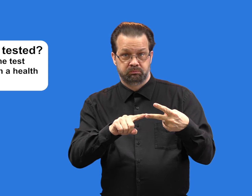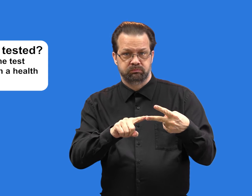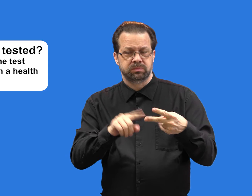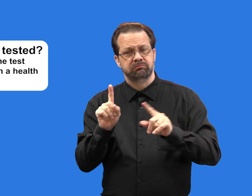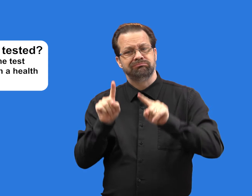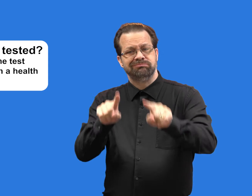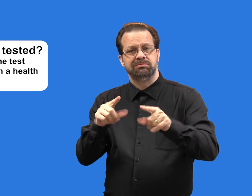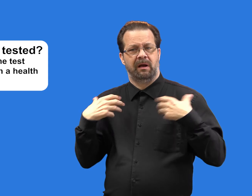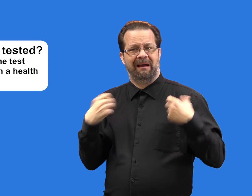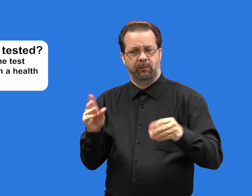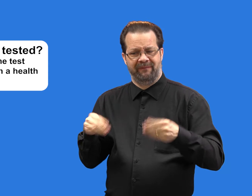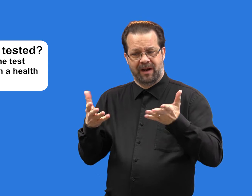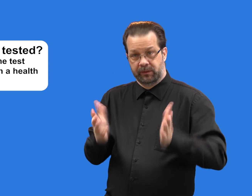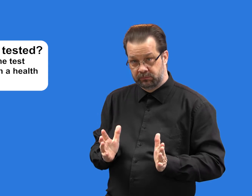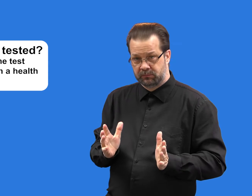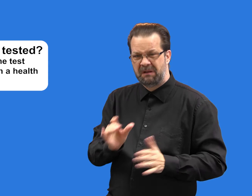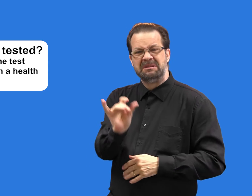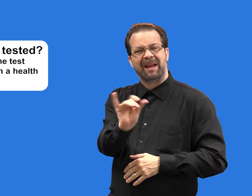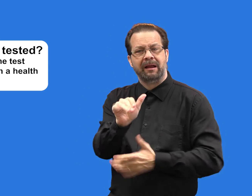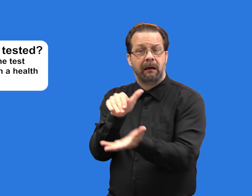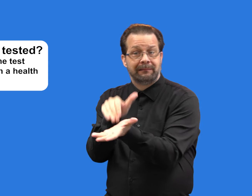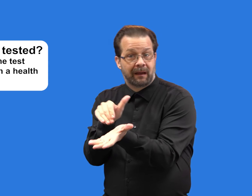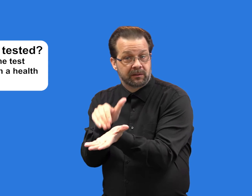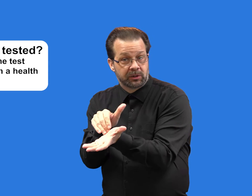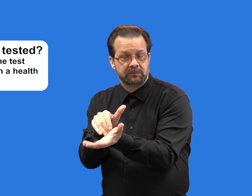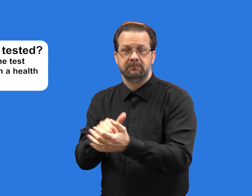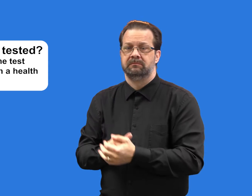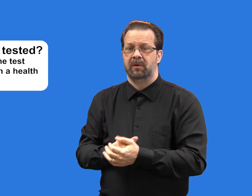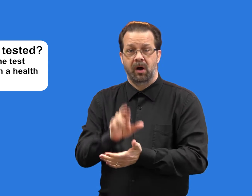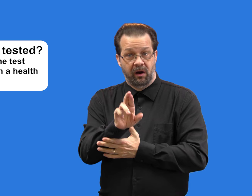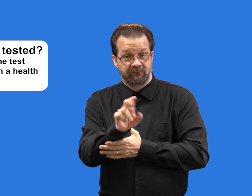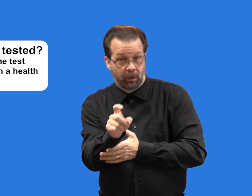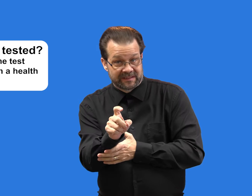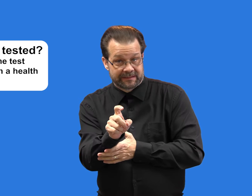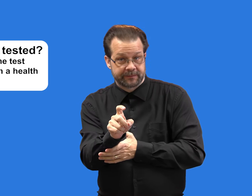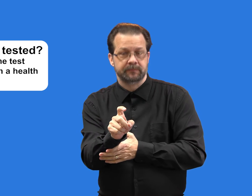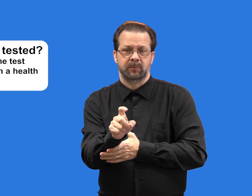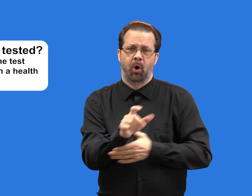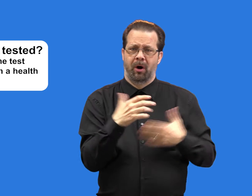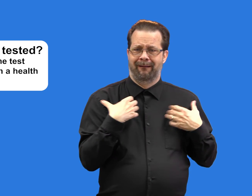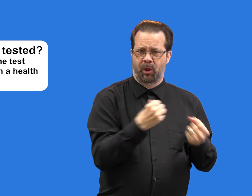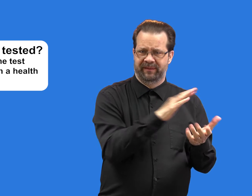For example, you can go to your doctor's office, a pharmacy, or a health center.